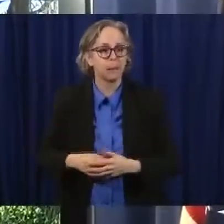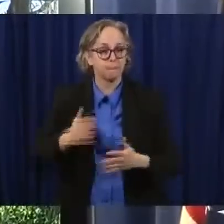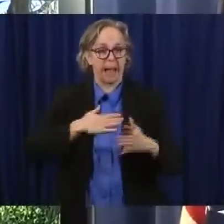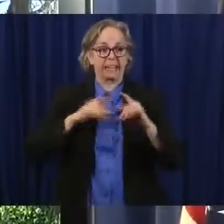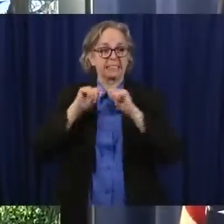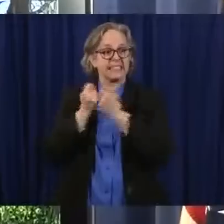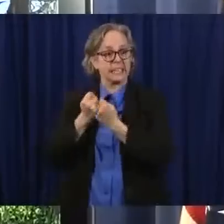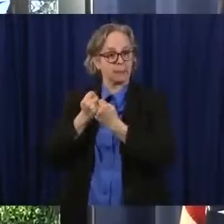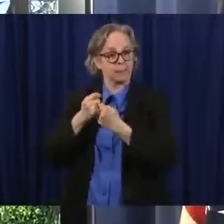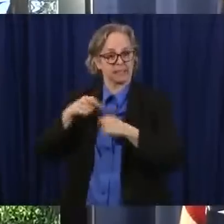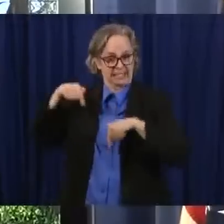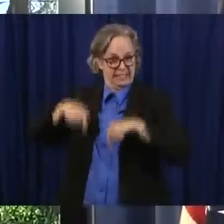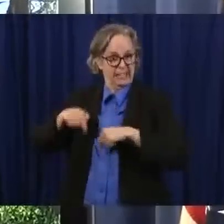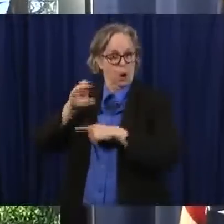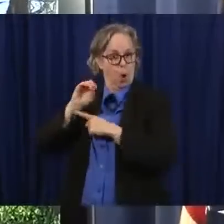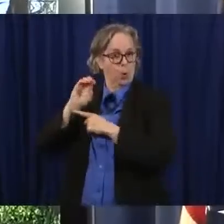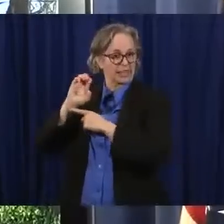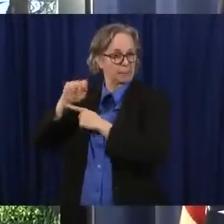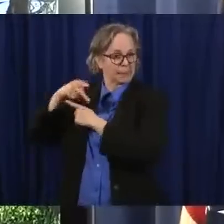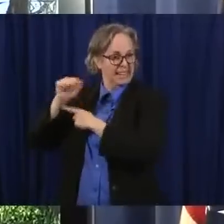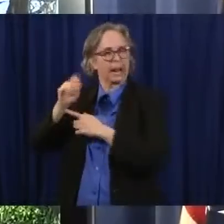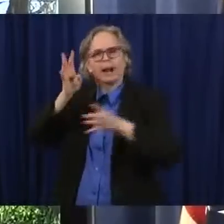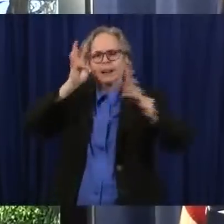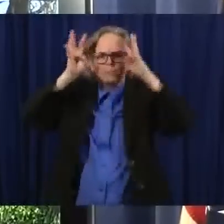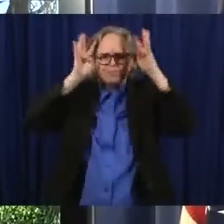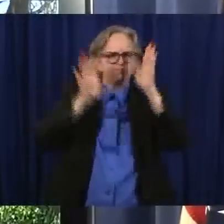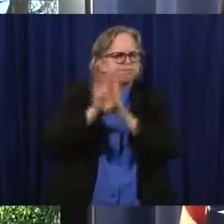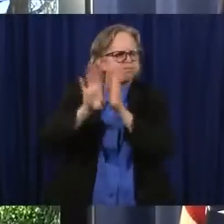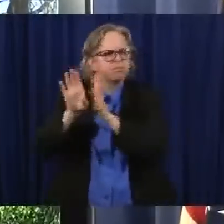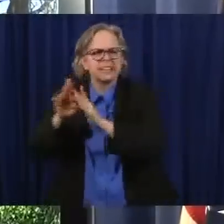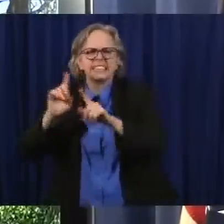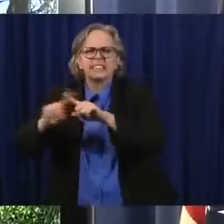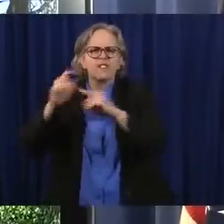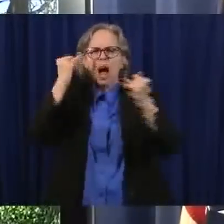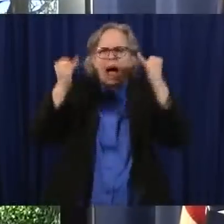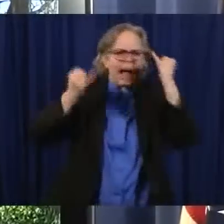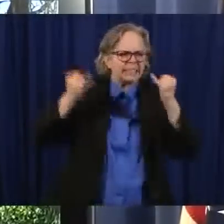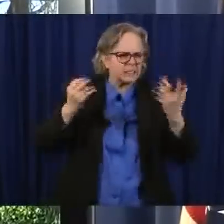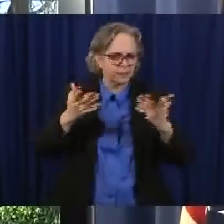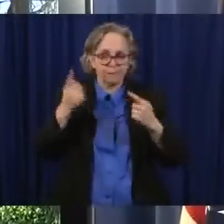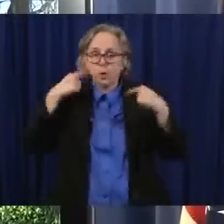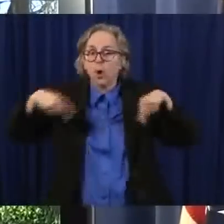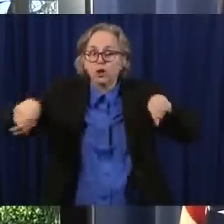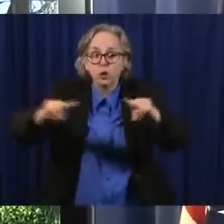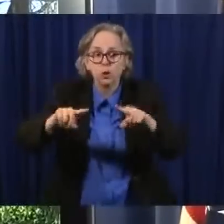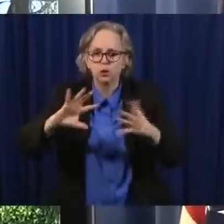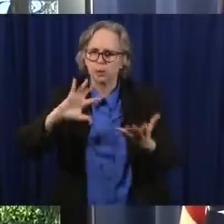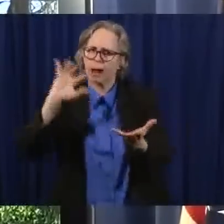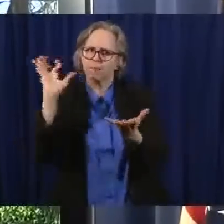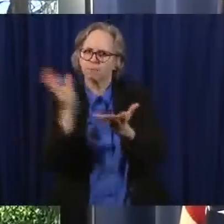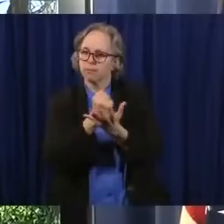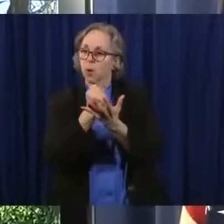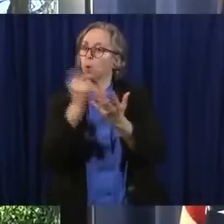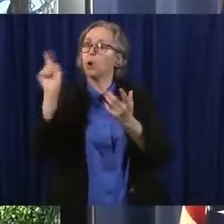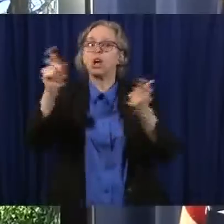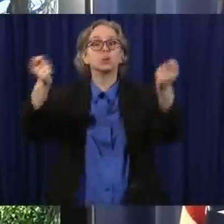WITH SOME OF YOU MIGHT NOT KNOW IS THAT TODAY IS SPECIAL BECAUSE IT MARKS THE 50th ANNIVERSARY OF EARTH DAY. MANY PEOPLE IN MY TEAM IN OHIO